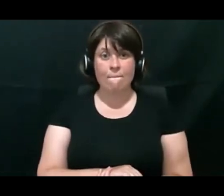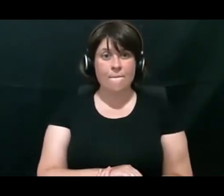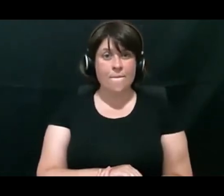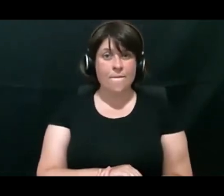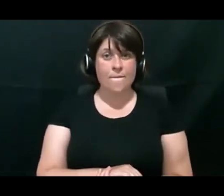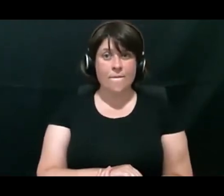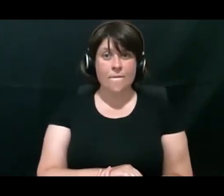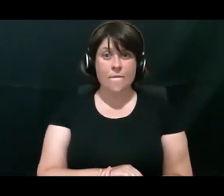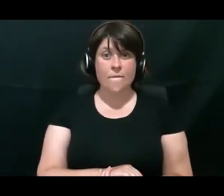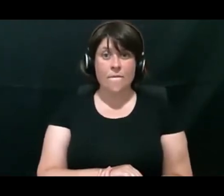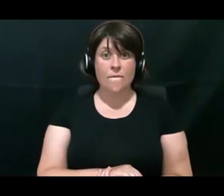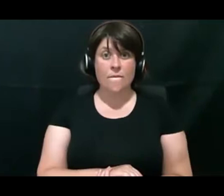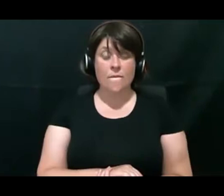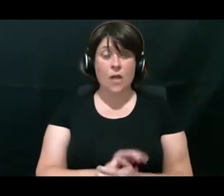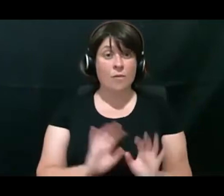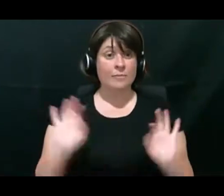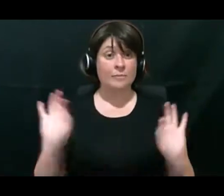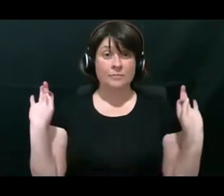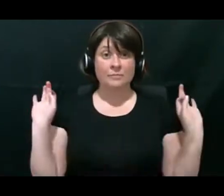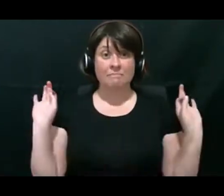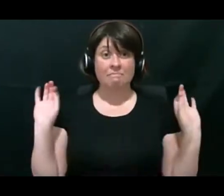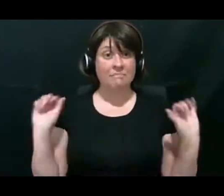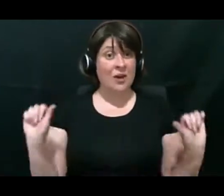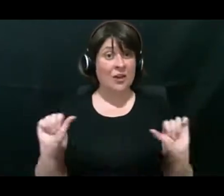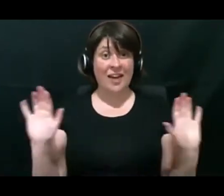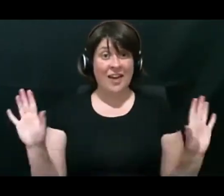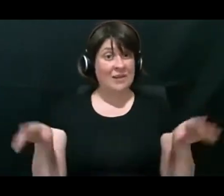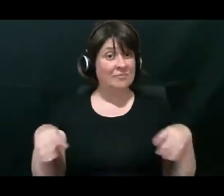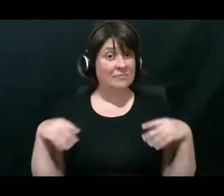Okay.